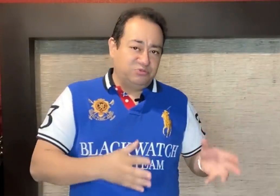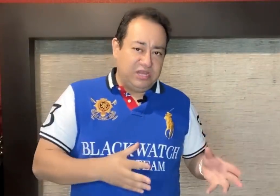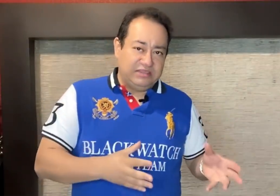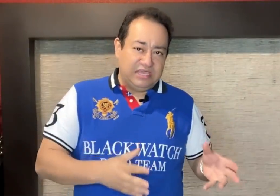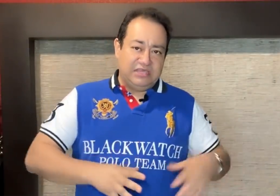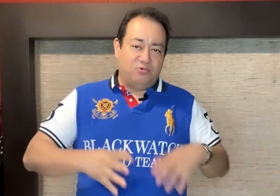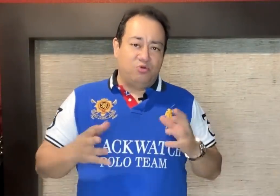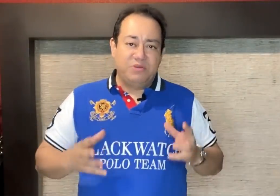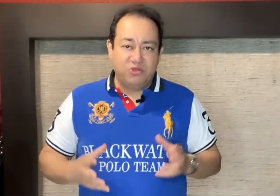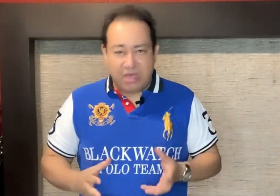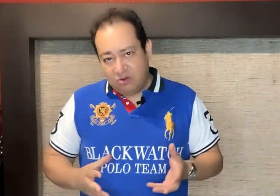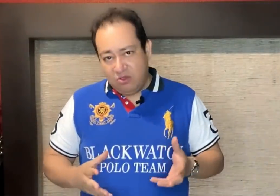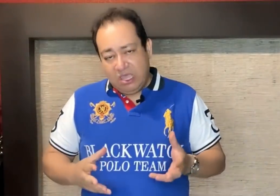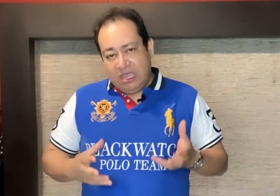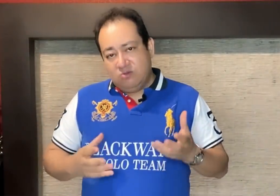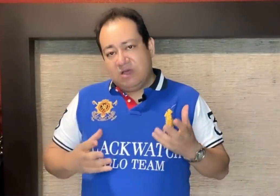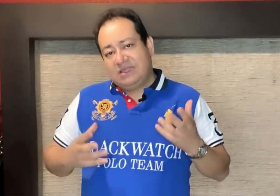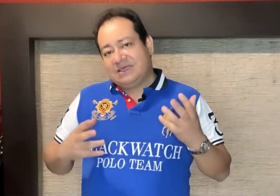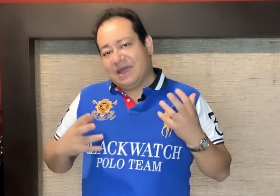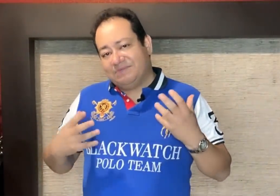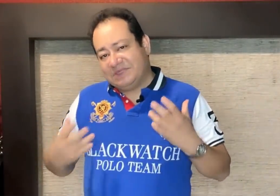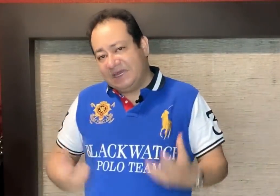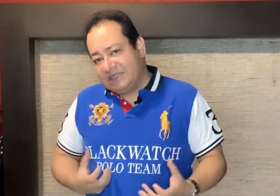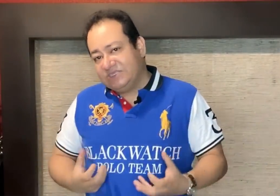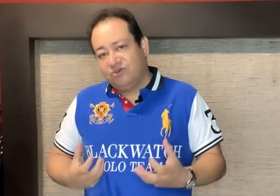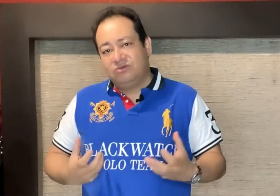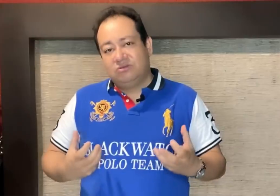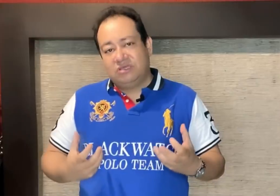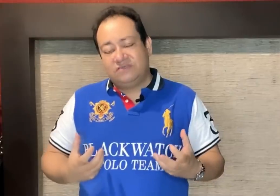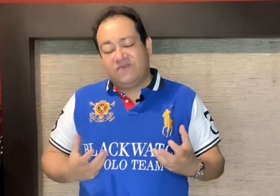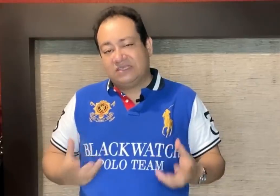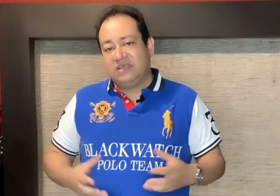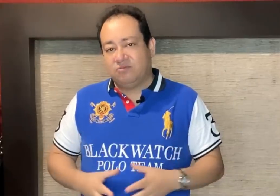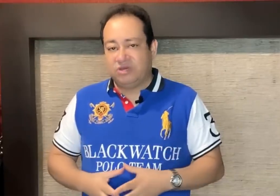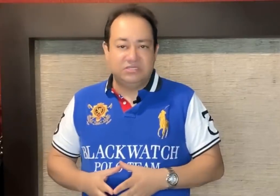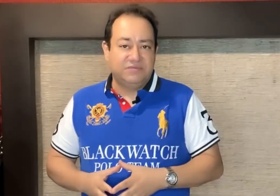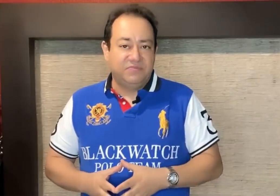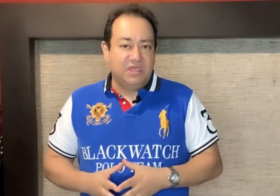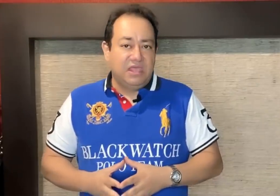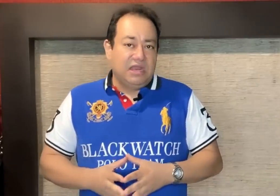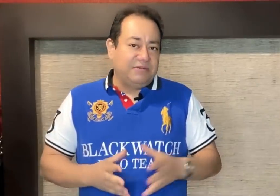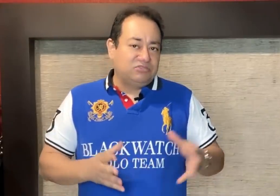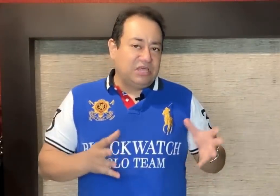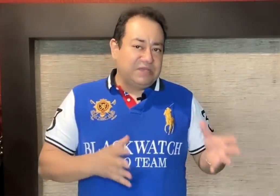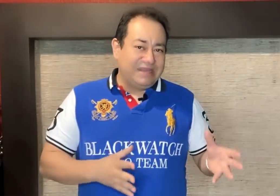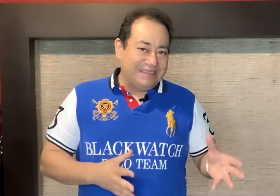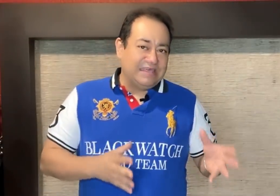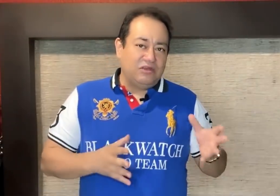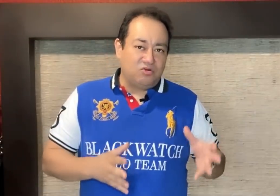very low volume instead of picking up attention is easy to get bored the